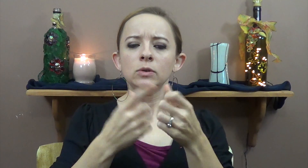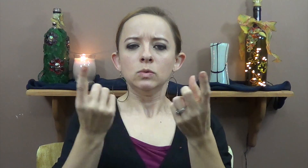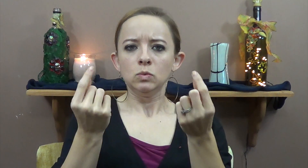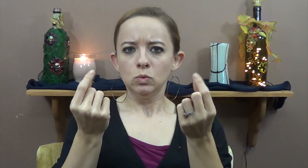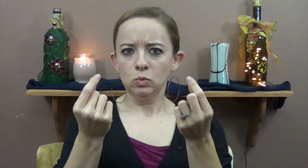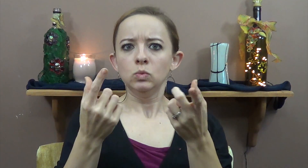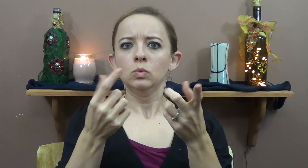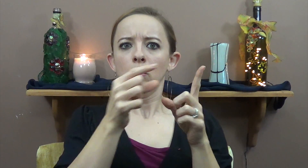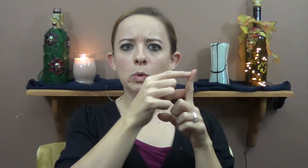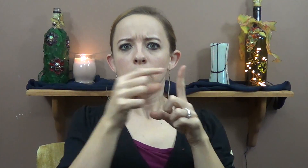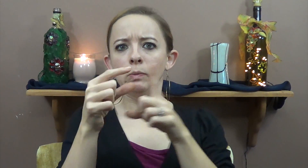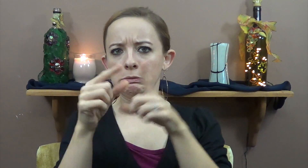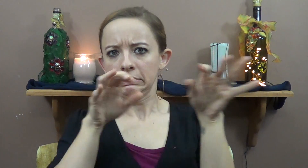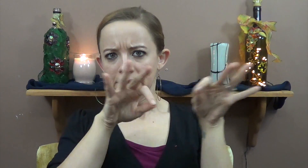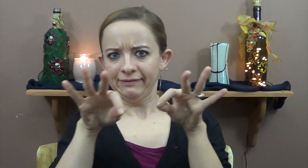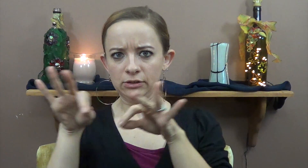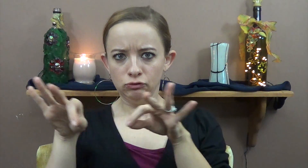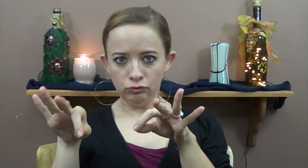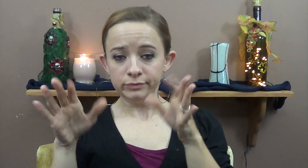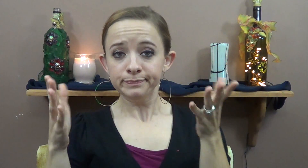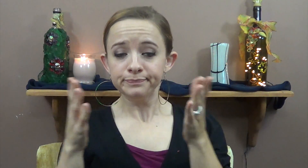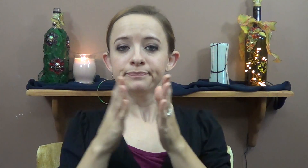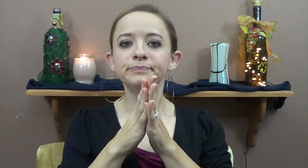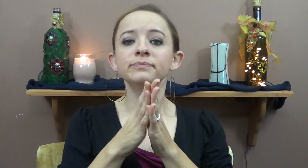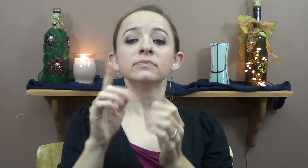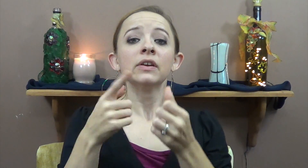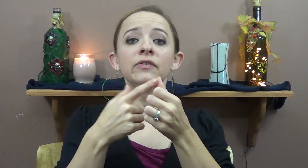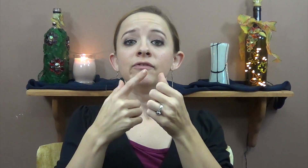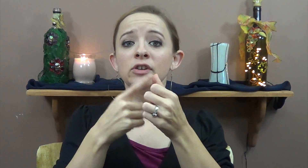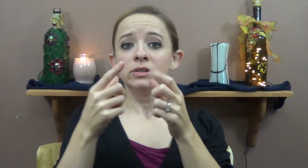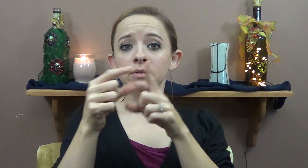examples. So, first I'm going to teach you what each word is.